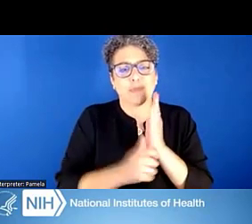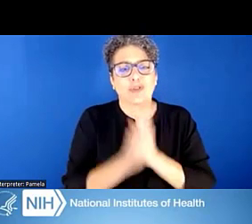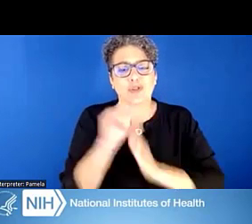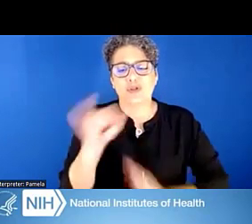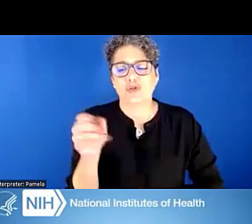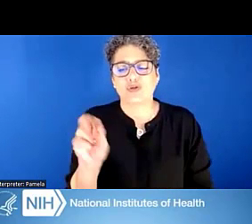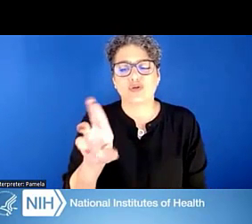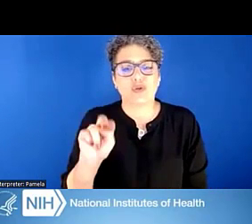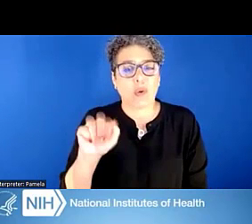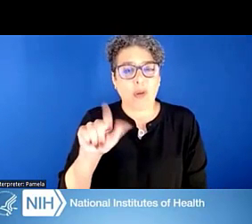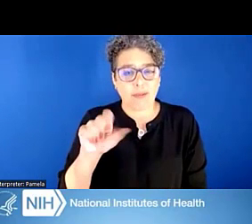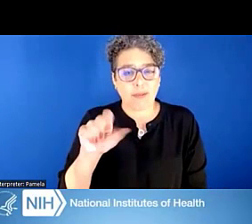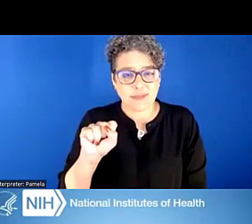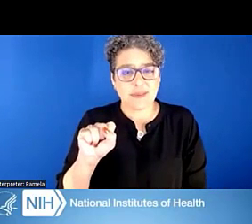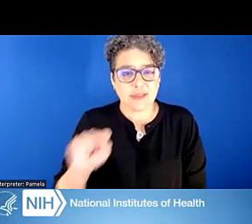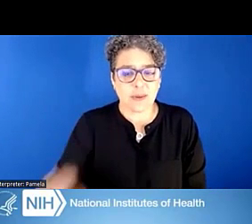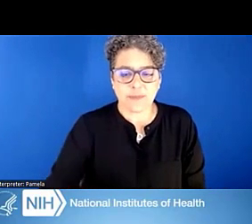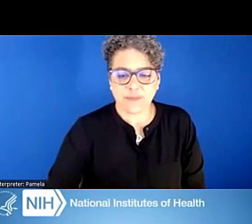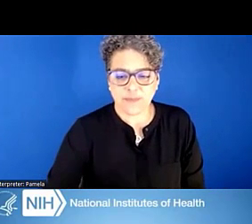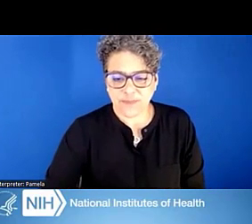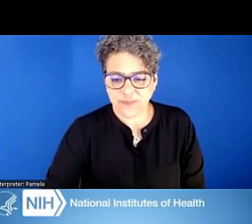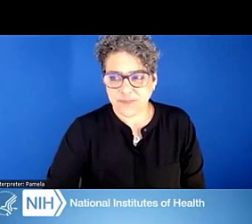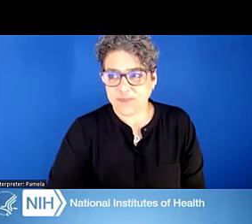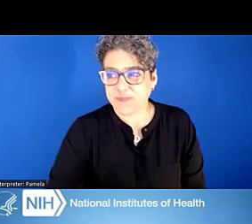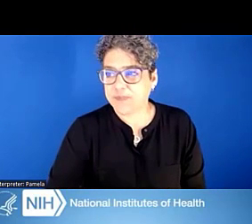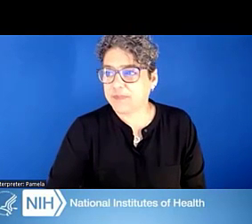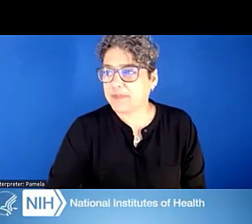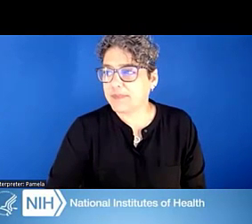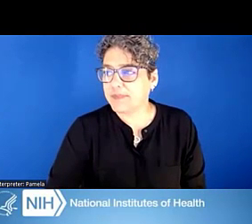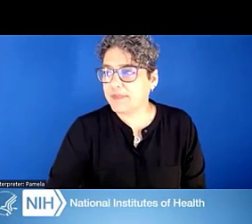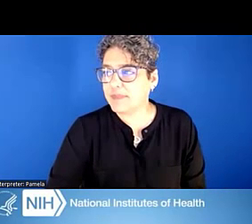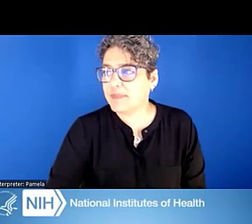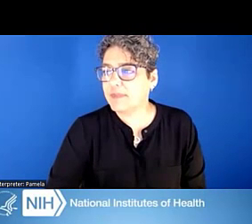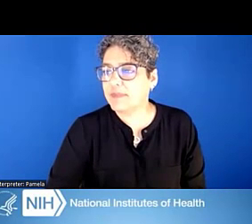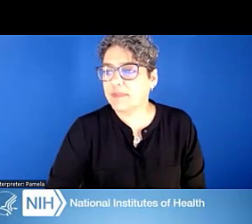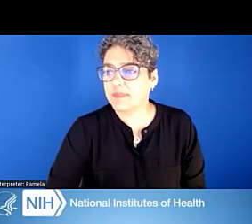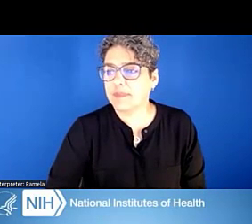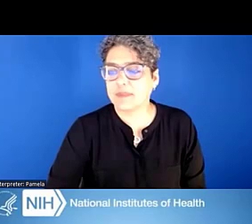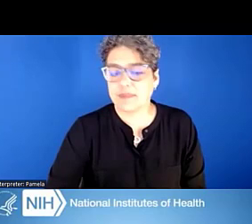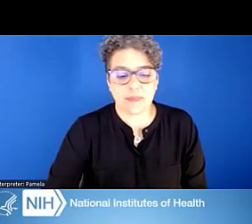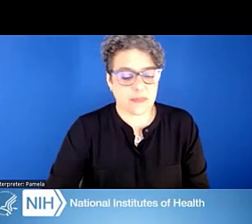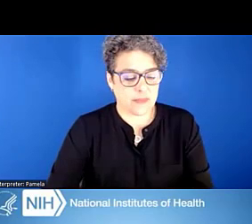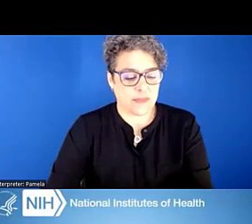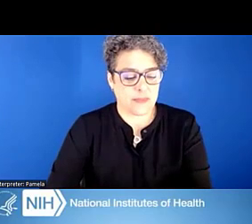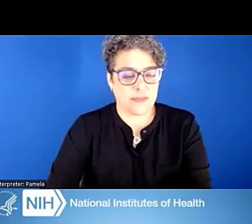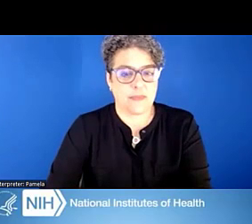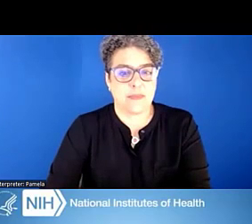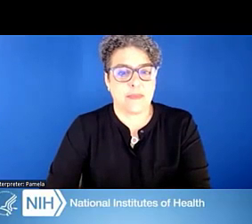So I wanted to also let you know who our partners are. So again, as Elyse said, I'm in the NIH